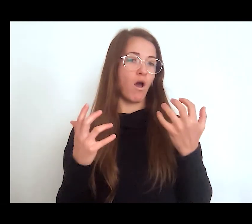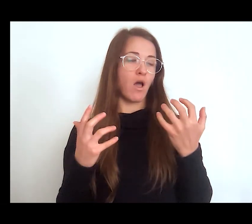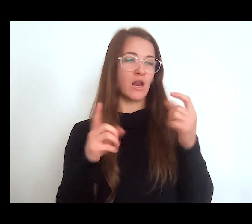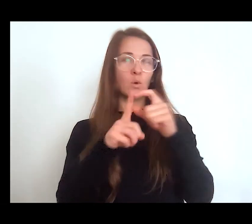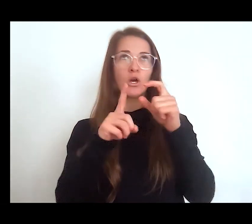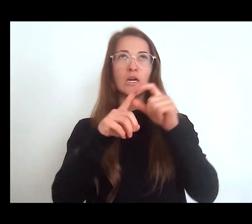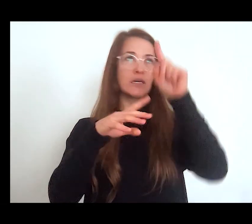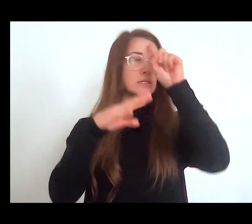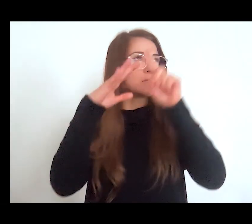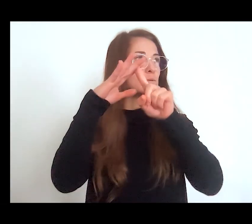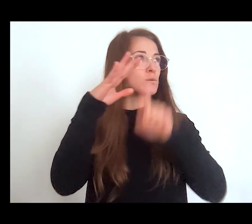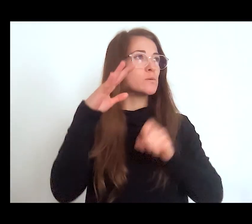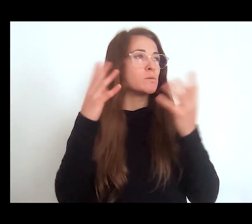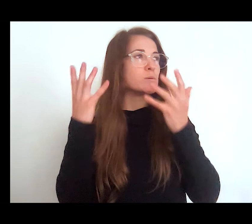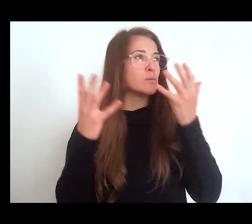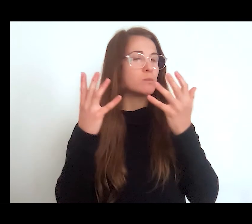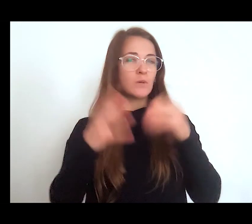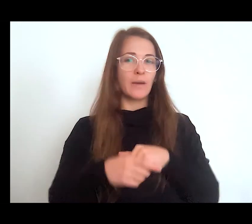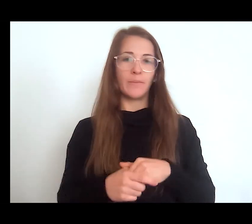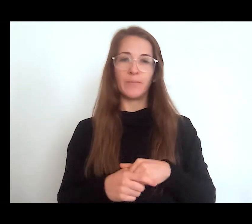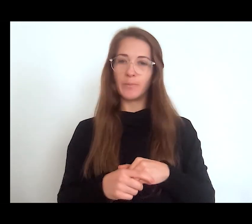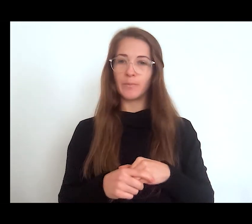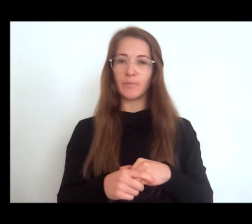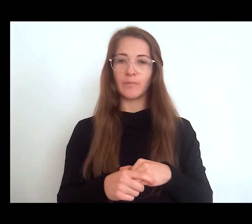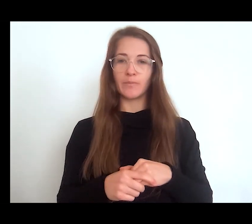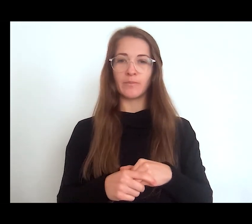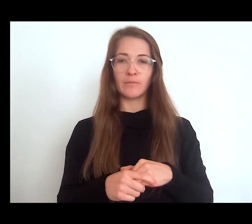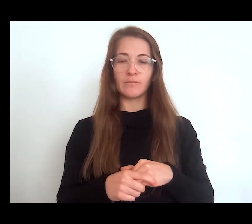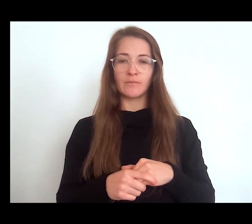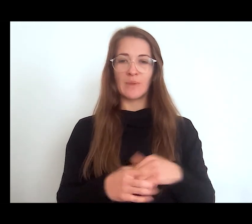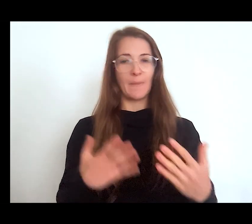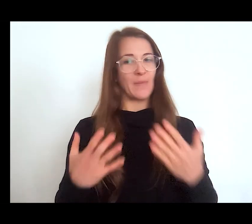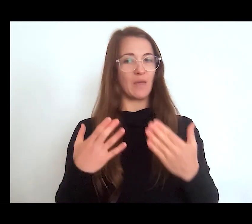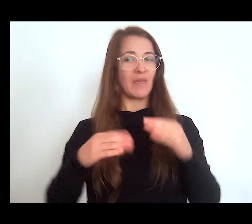BEING THE WORD IS ESCAPING ME.